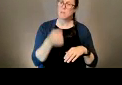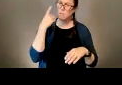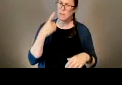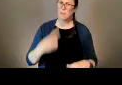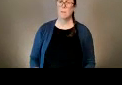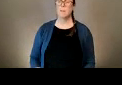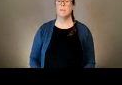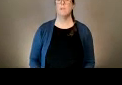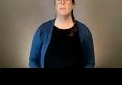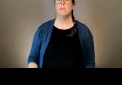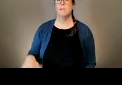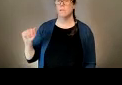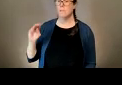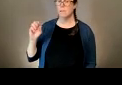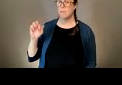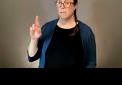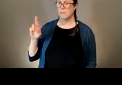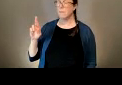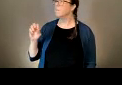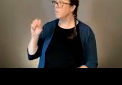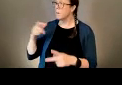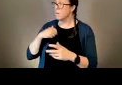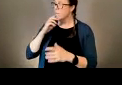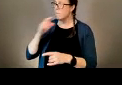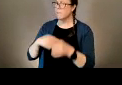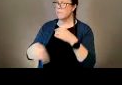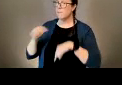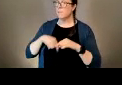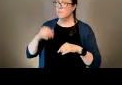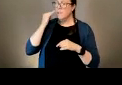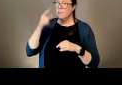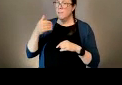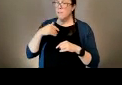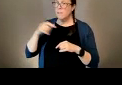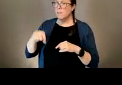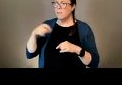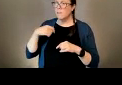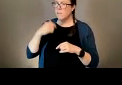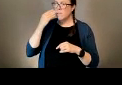And again, I would go back to if you have a need, you know, I know some people may really have